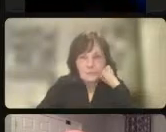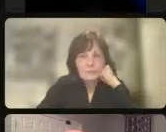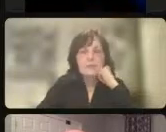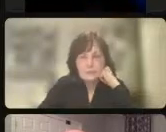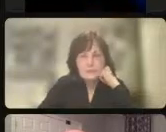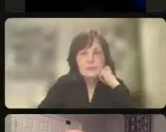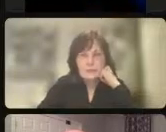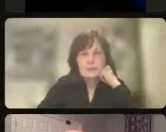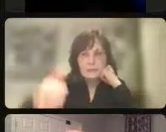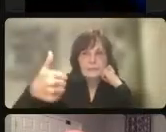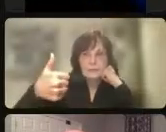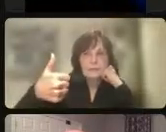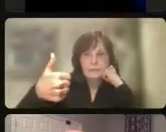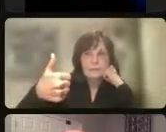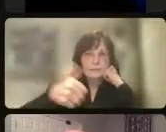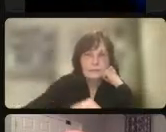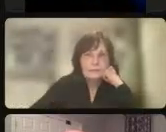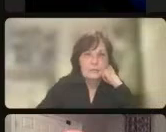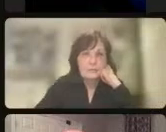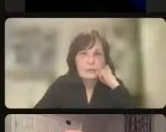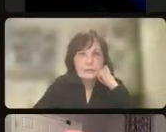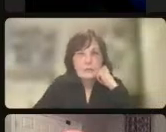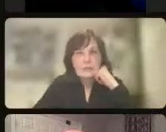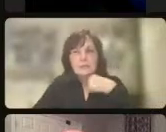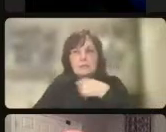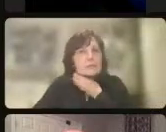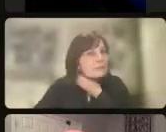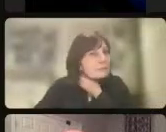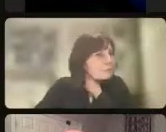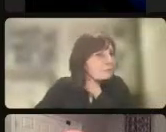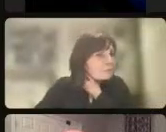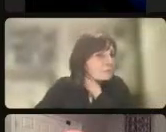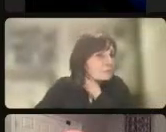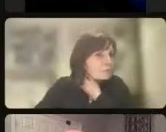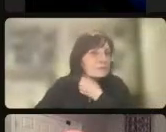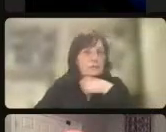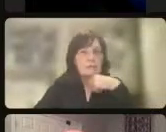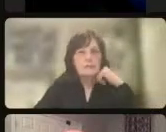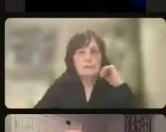WHO WERE ON WISH T BE RECOGNIZED. PLEASE JUST PROBABLY